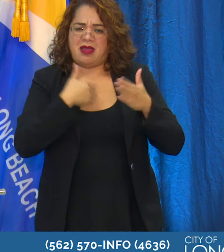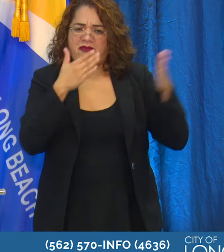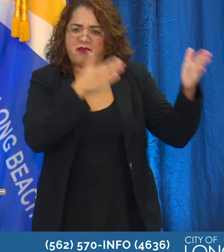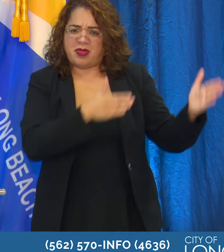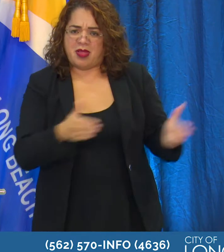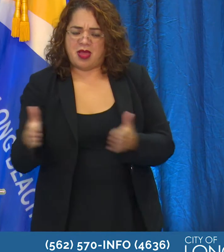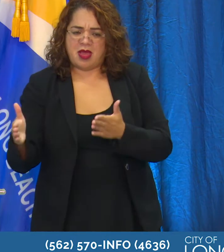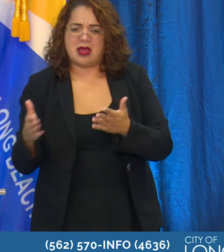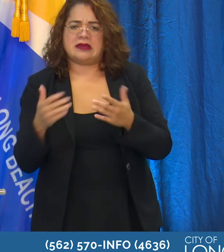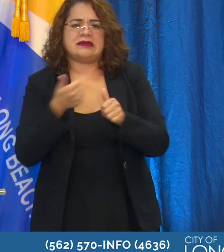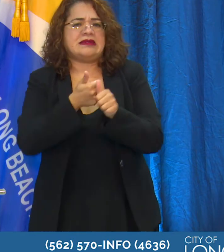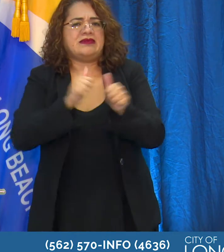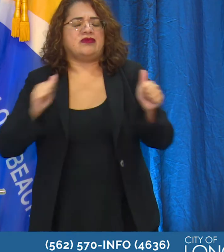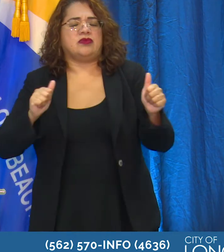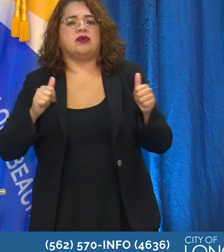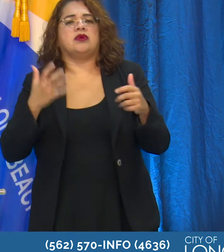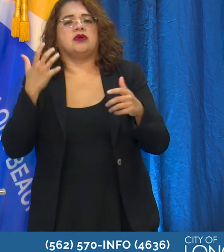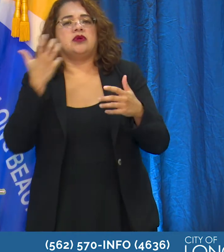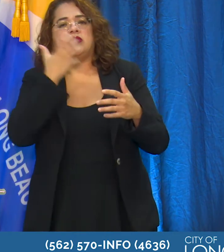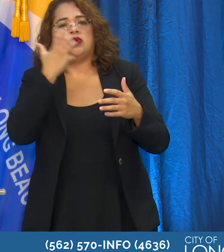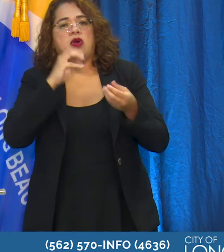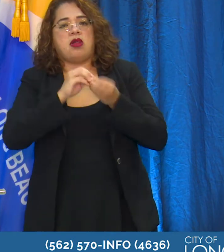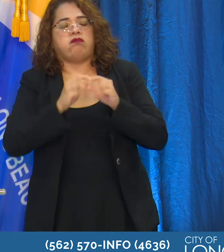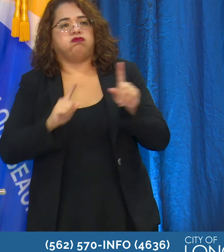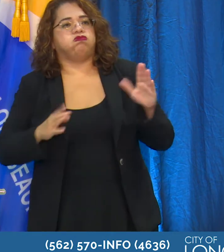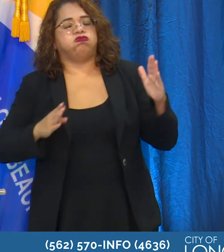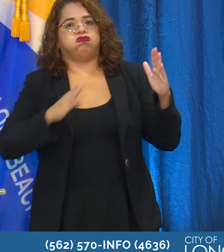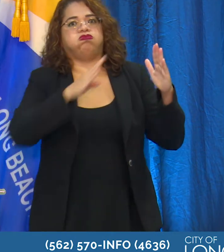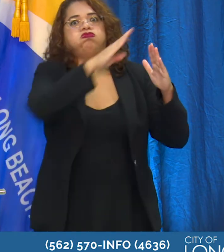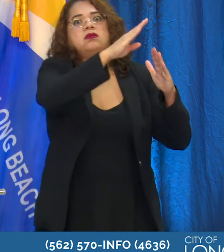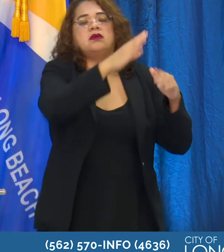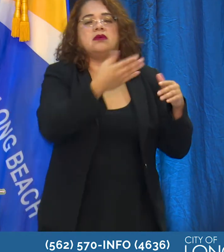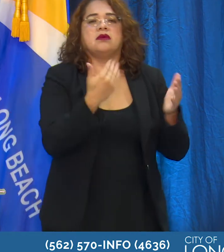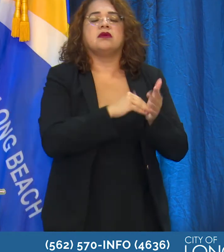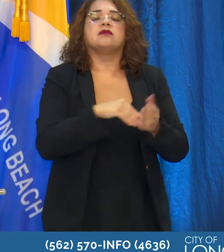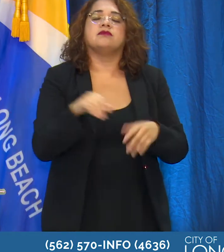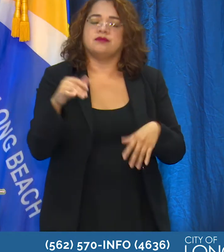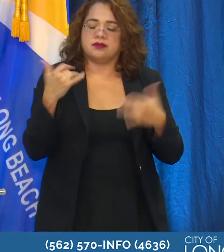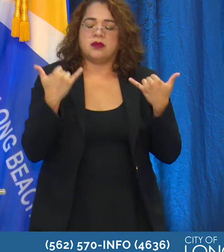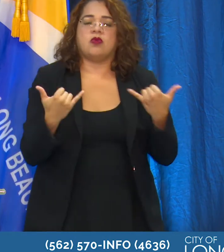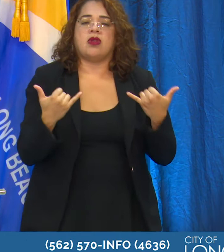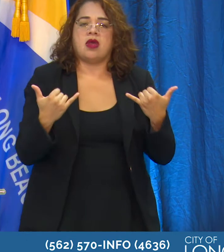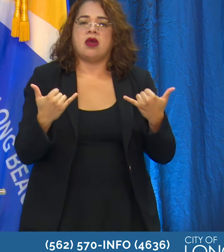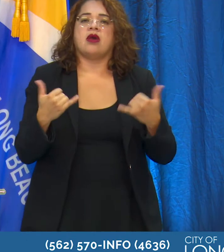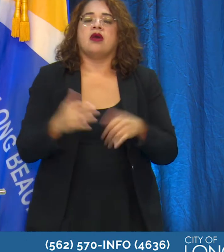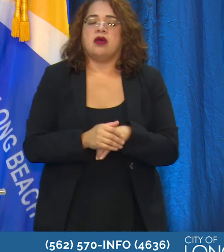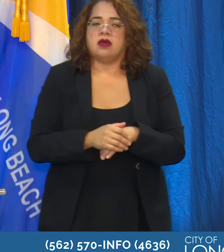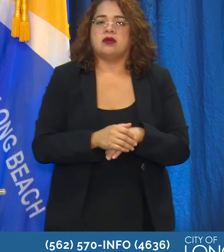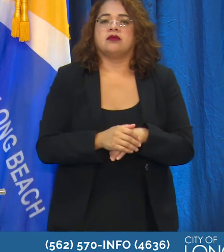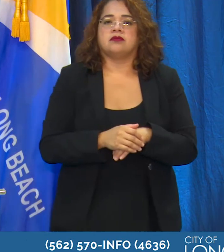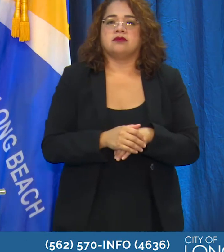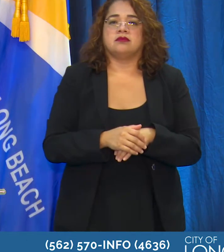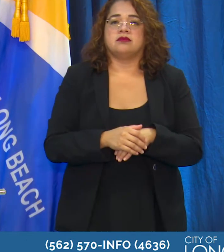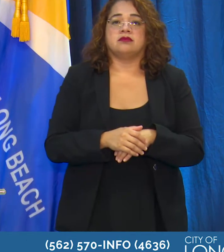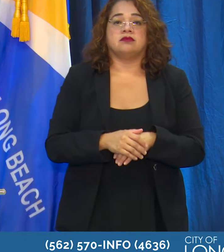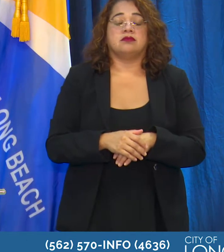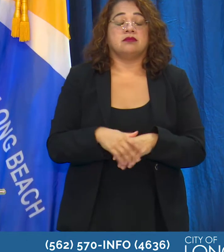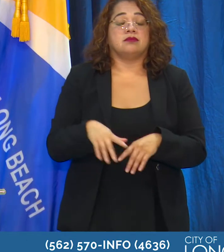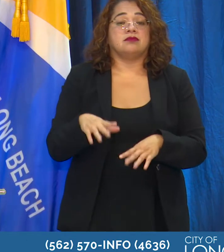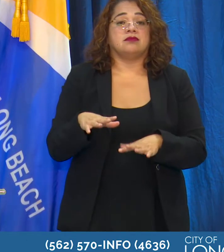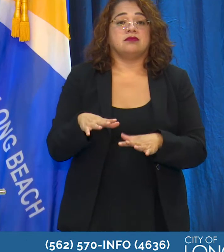Yeah, so at this time, we still are quite aways from the, from re-opening.